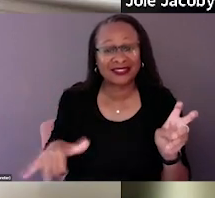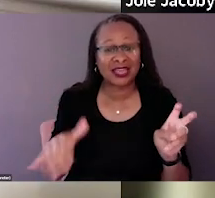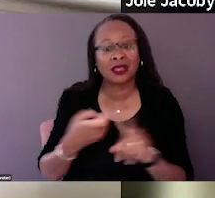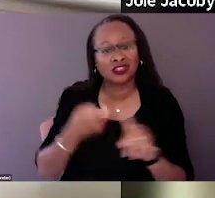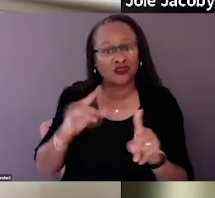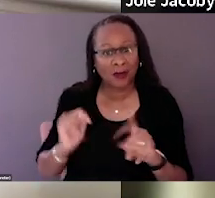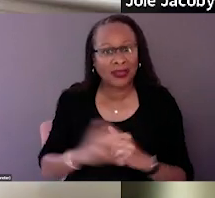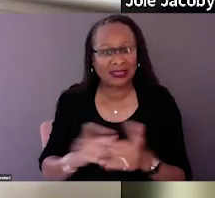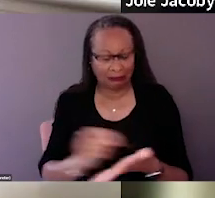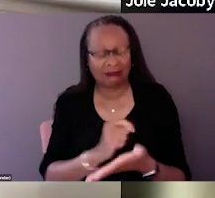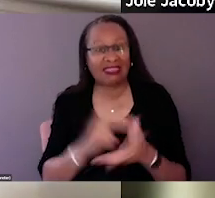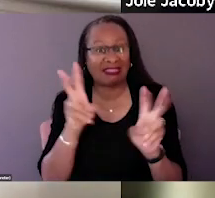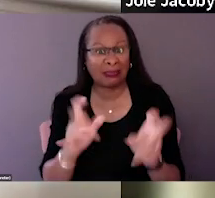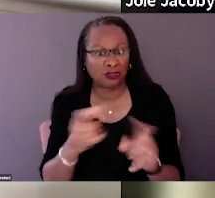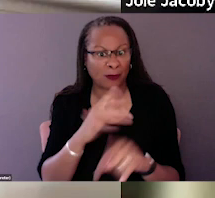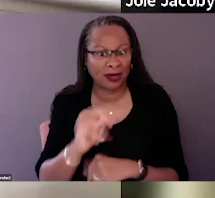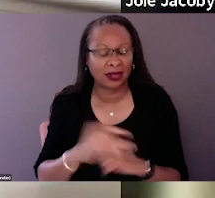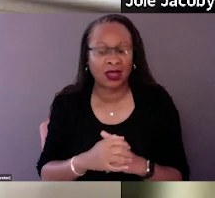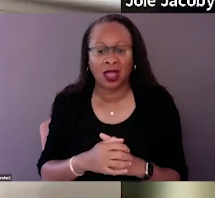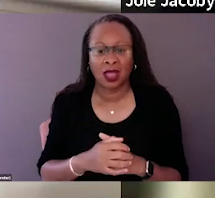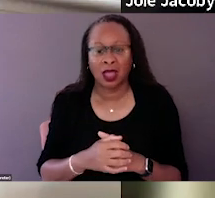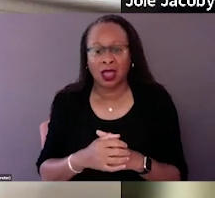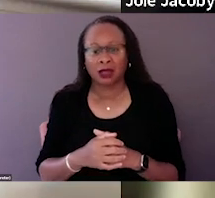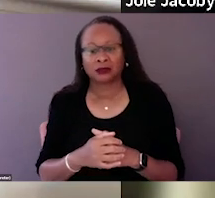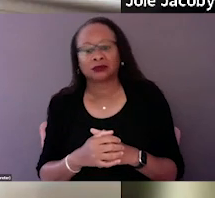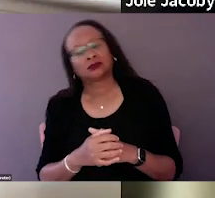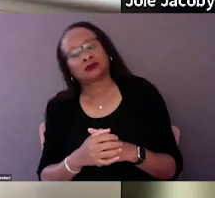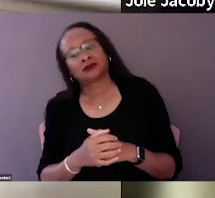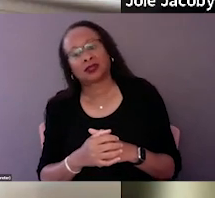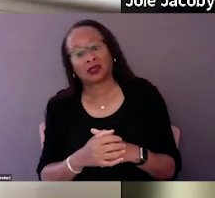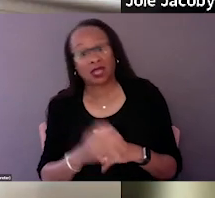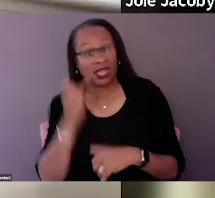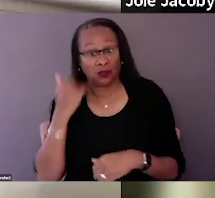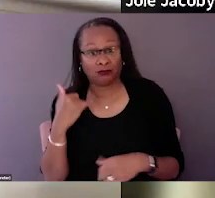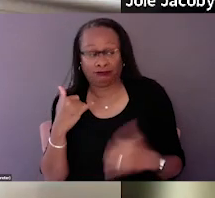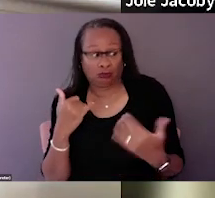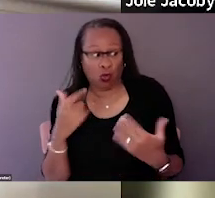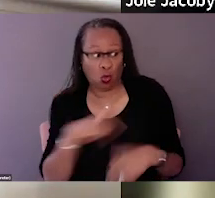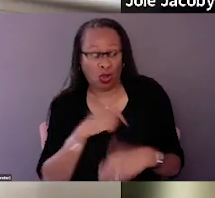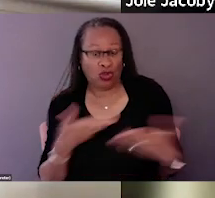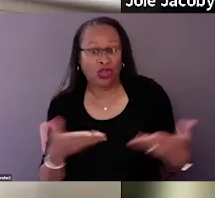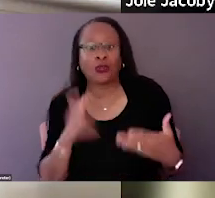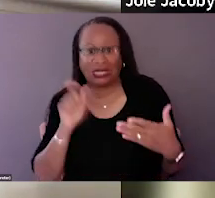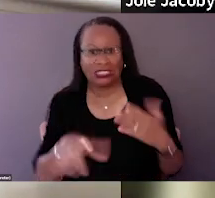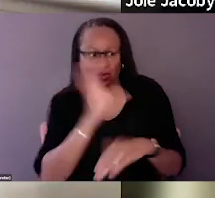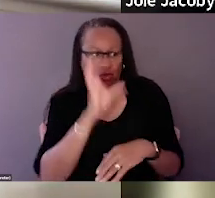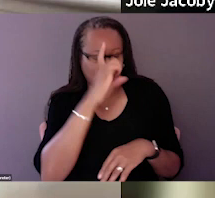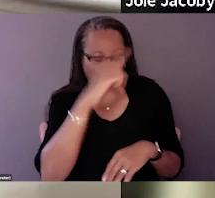is that from, as long as we've been here, we've had to find each other for survival,